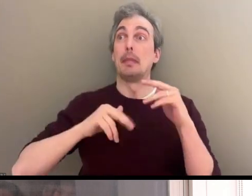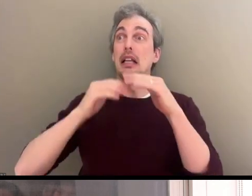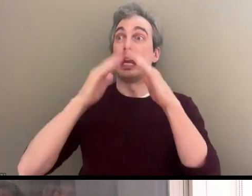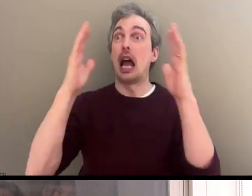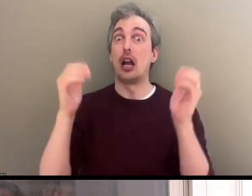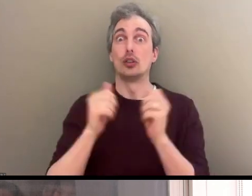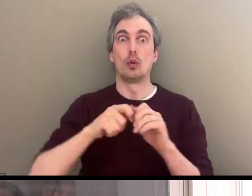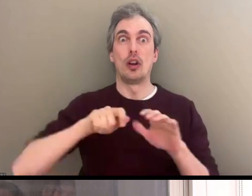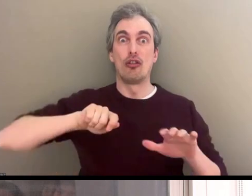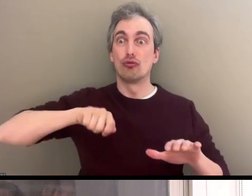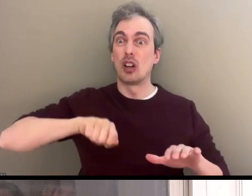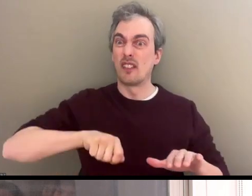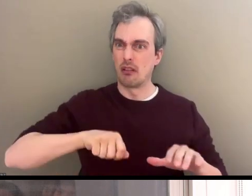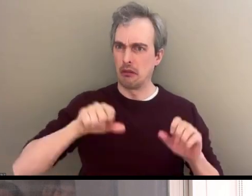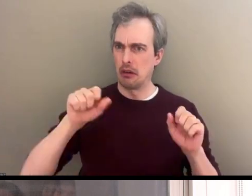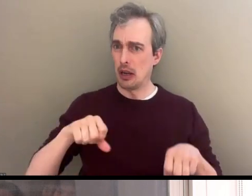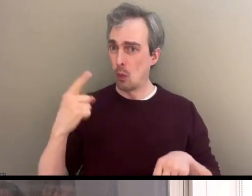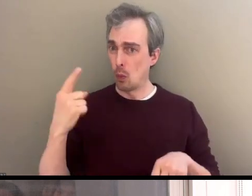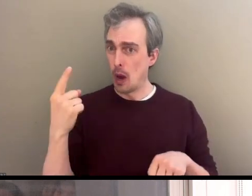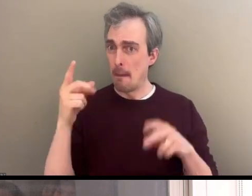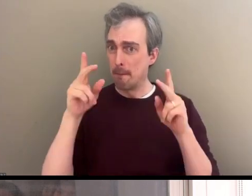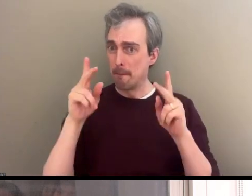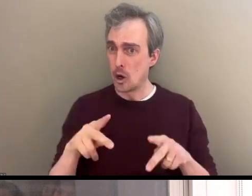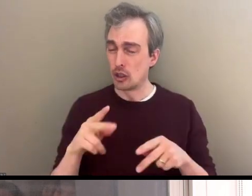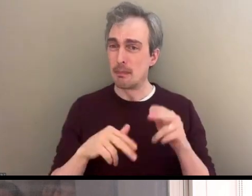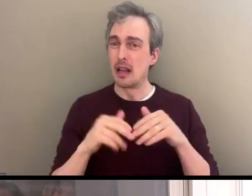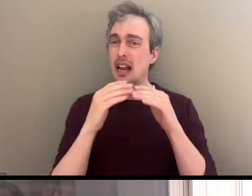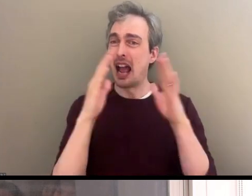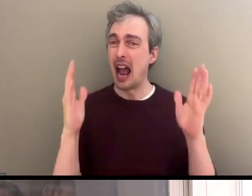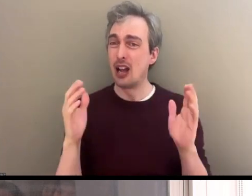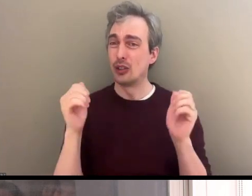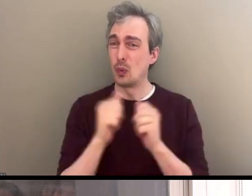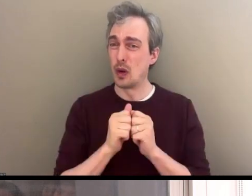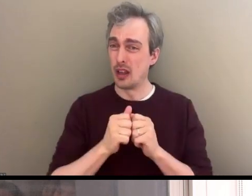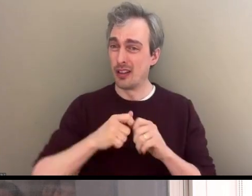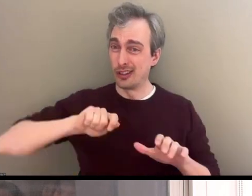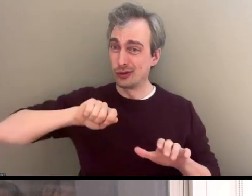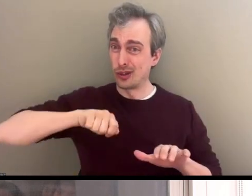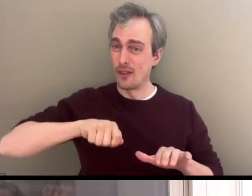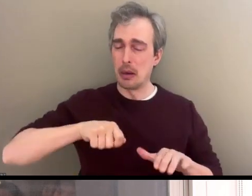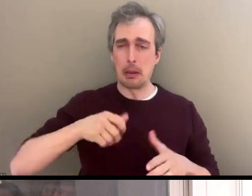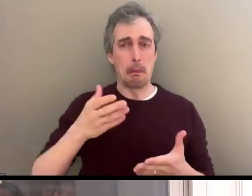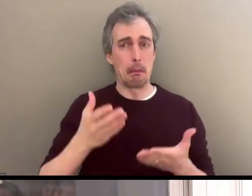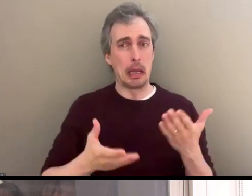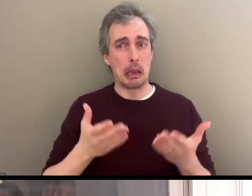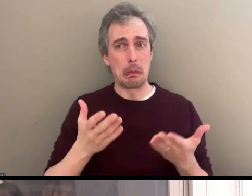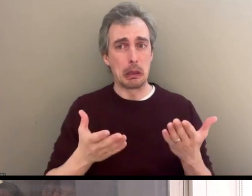Could one person build a house with a screwdriver? Maybe. Will it take years versus months or weeks?